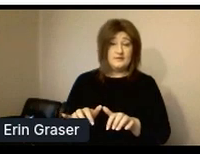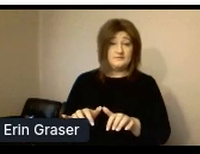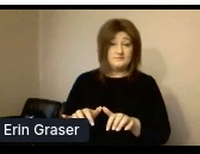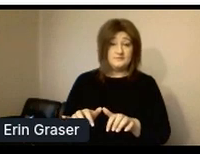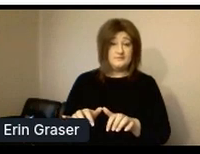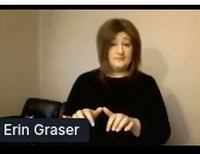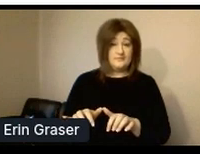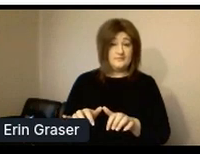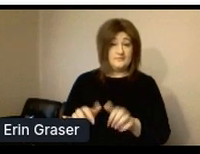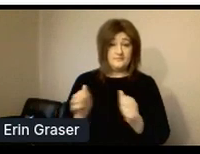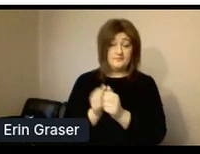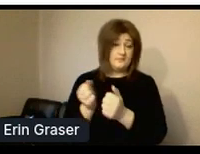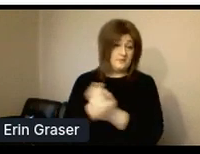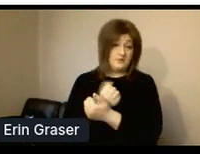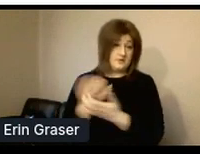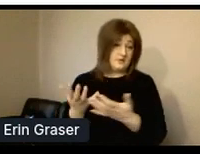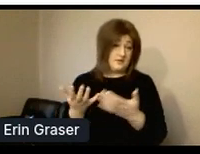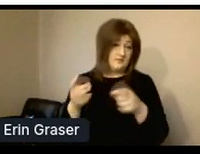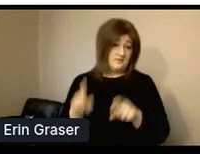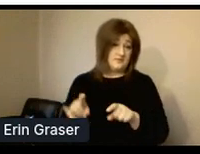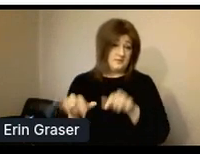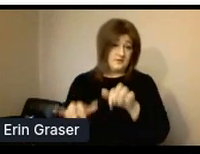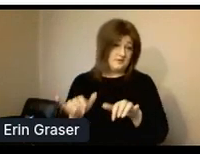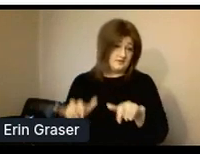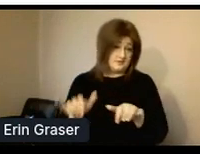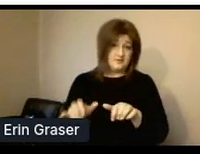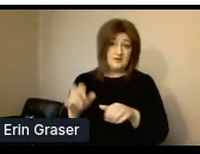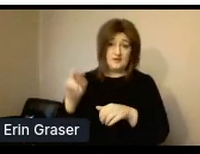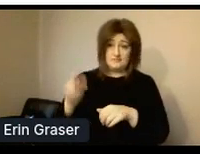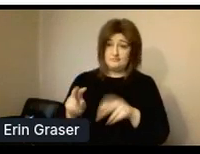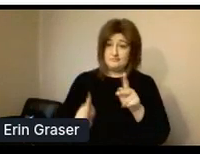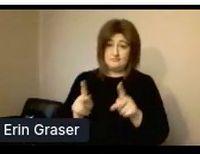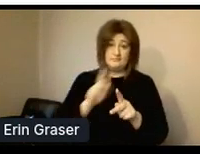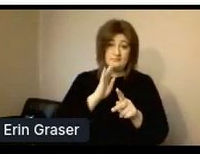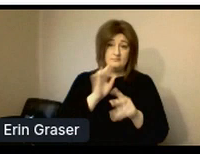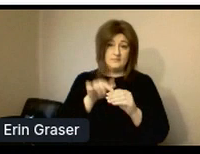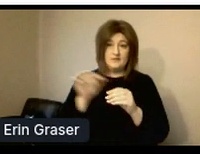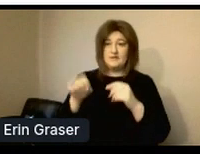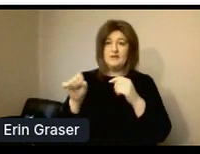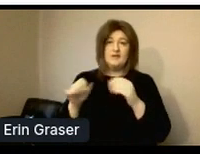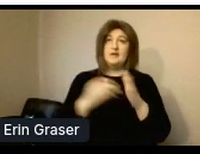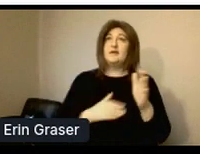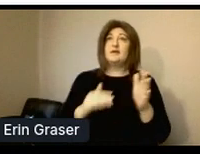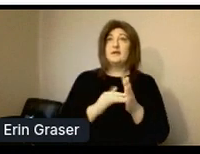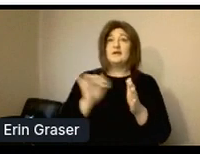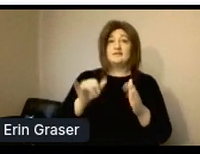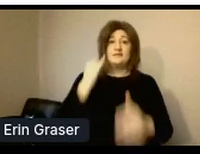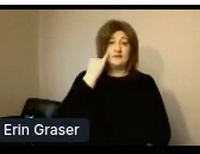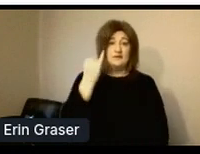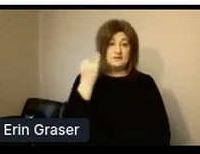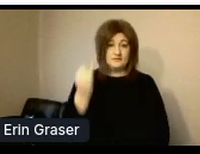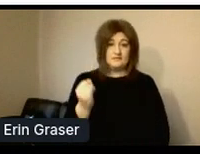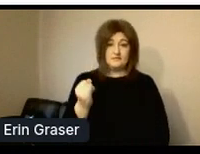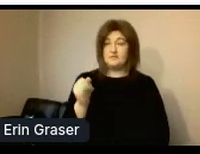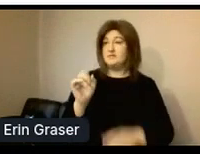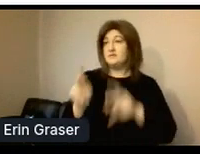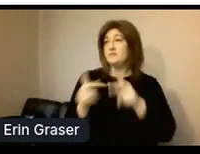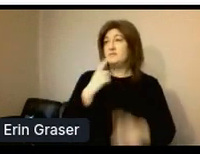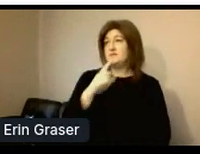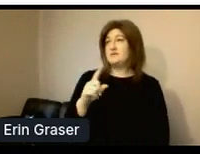with everything that's going on in the chat right now around-- again, it's this idea of people saying, look at this data.